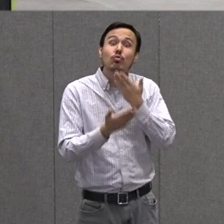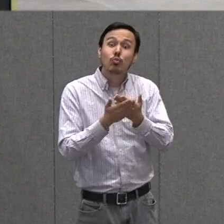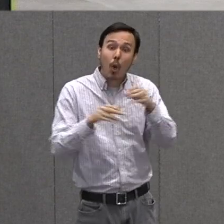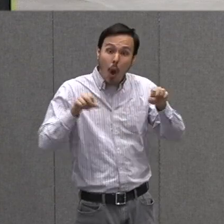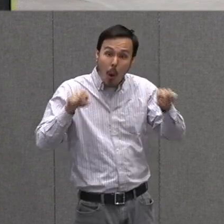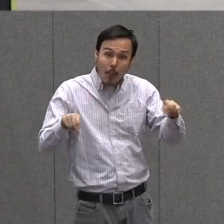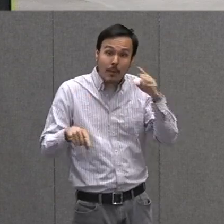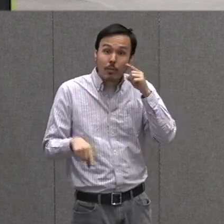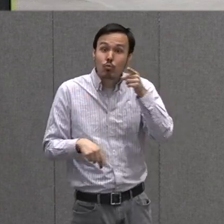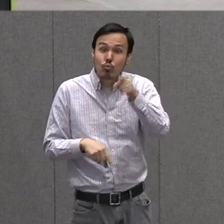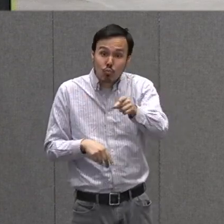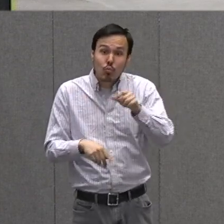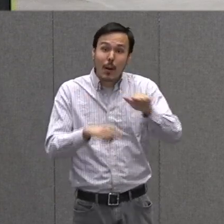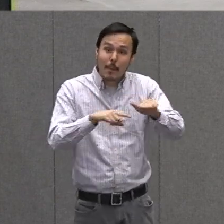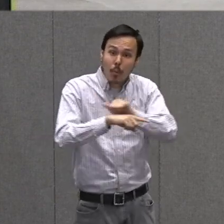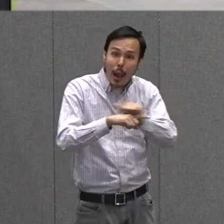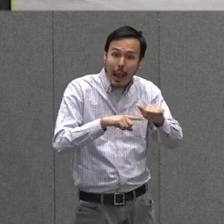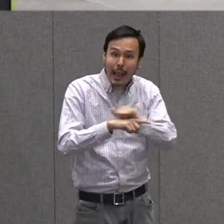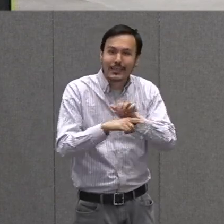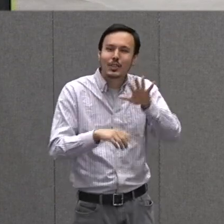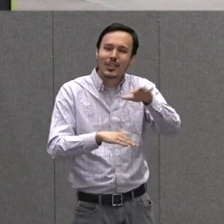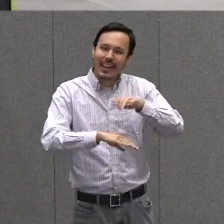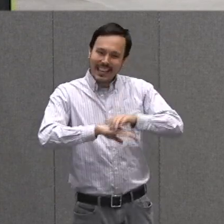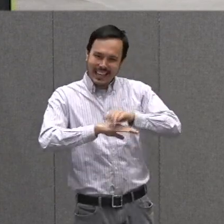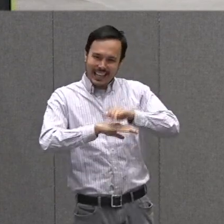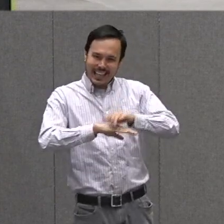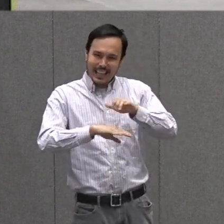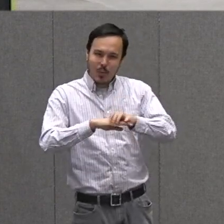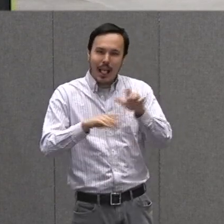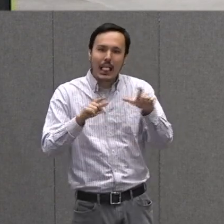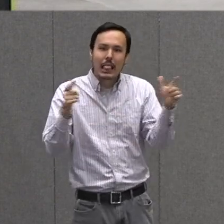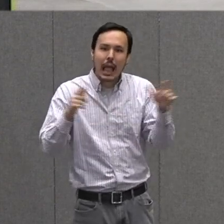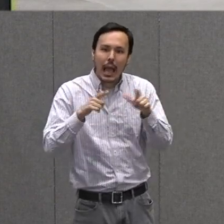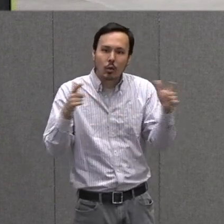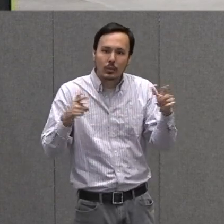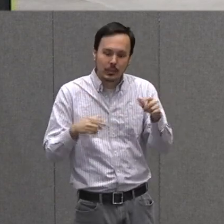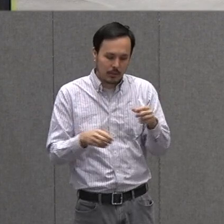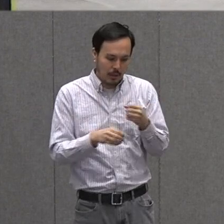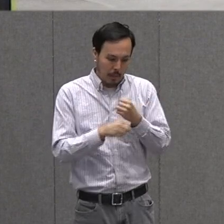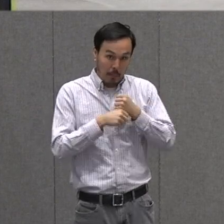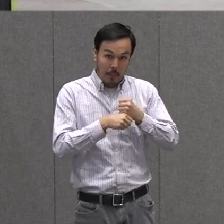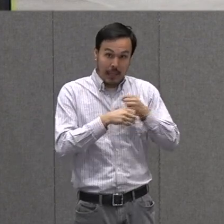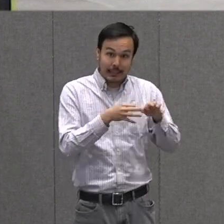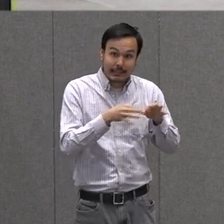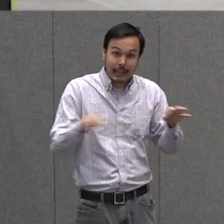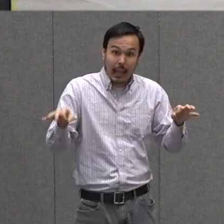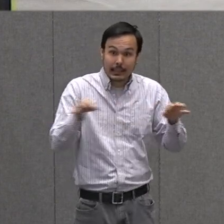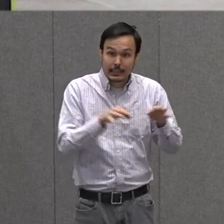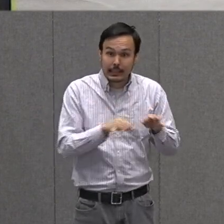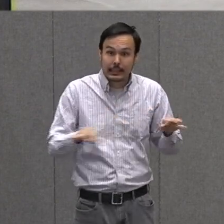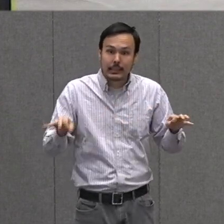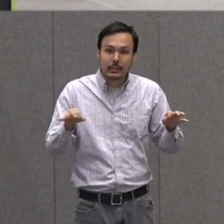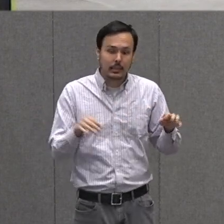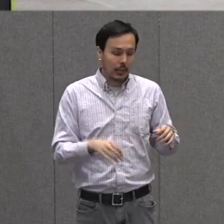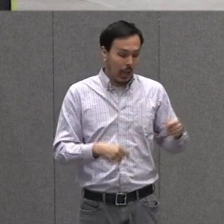to practice some of your English language sentences using the sentence frame, I observe.